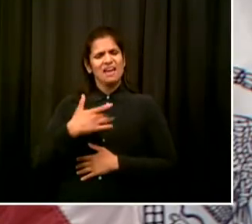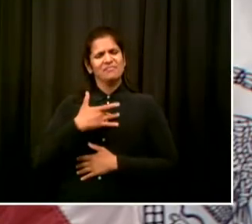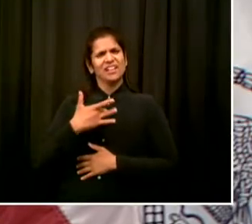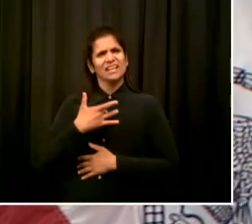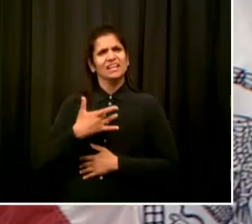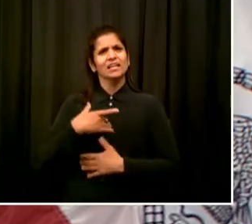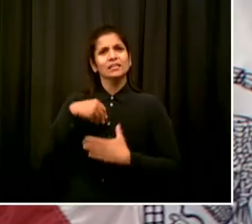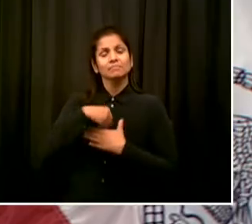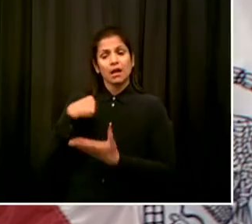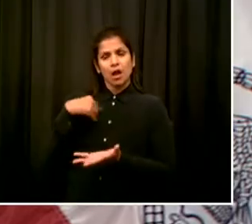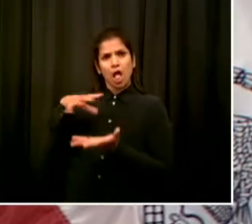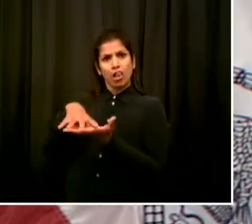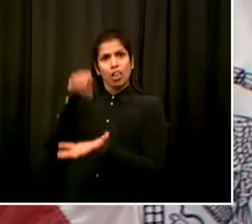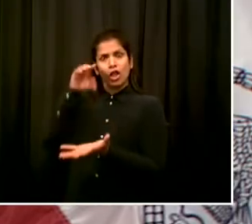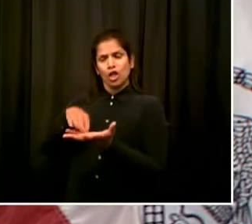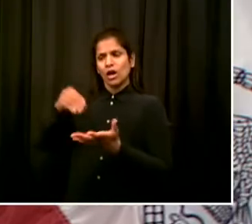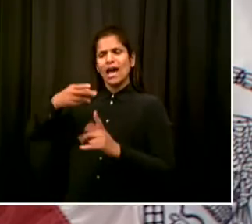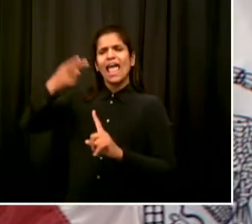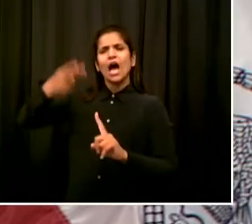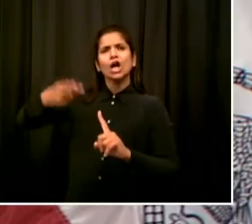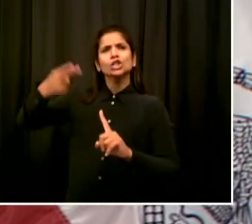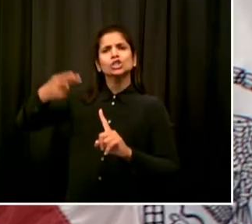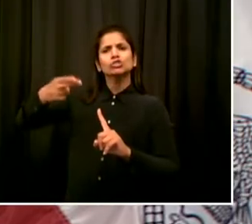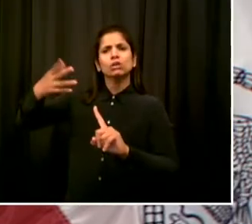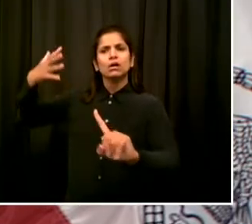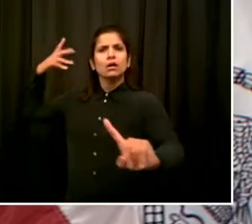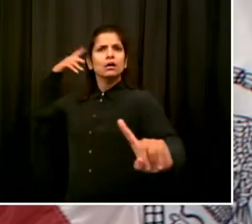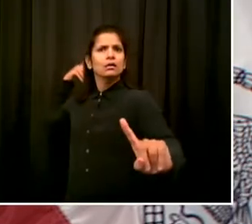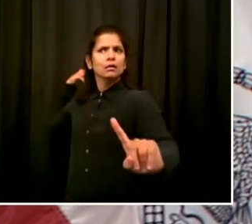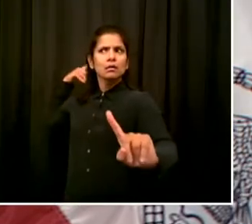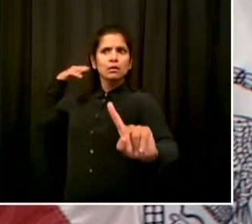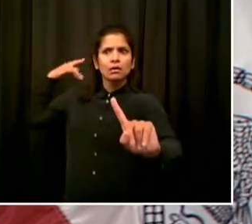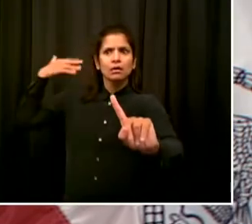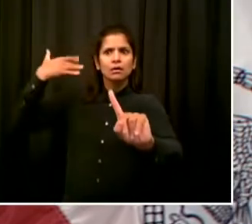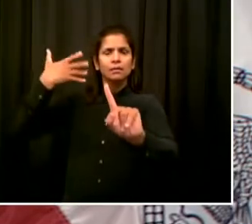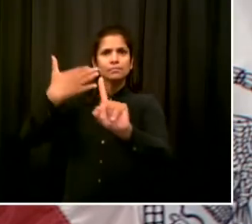MY POLITICAL ORIENTATION IS REALLY CLEAR. I AM SOMEONE THAT BELIEVES THAT E WHVEA EALRNED A LOT OF WHAT WE DO KNOW